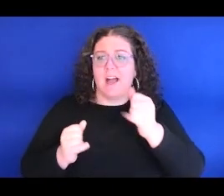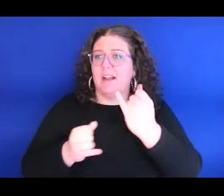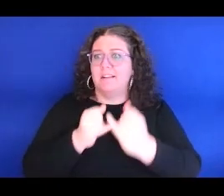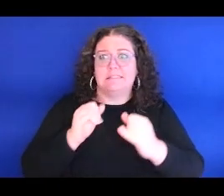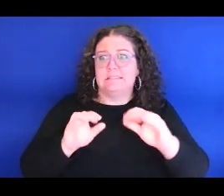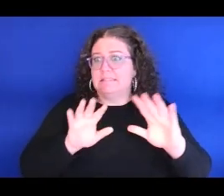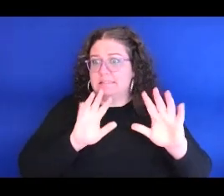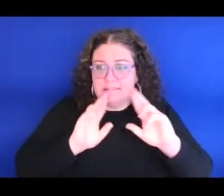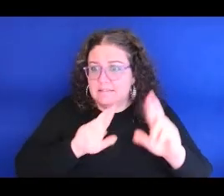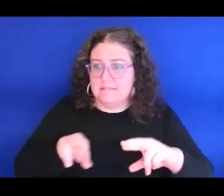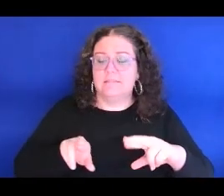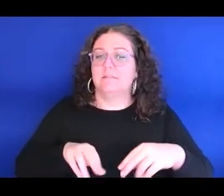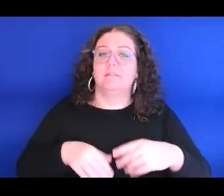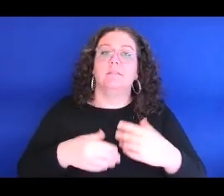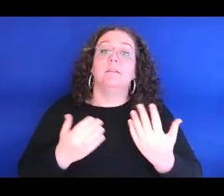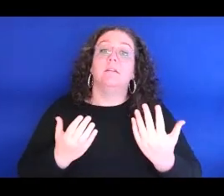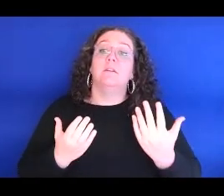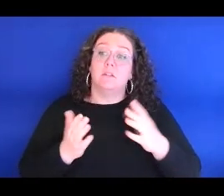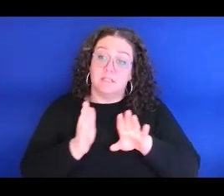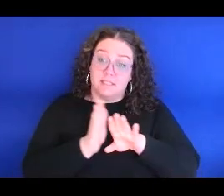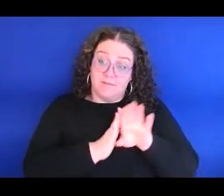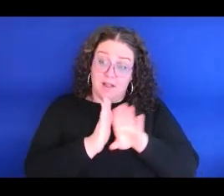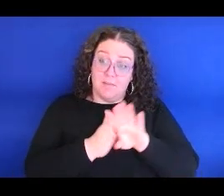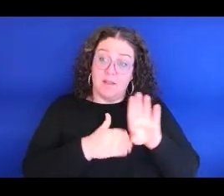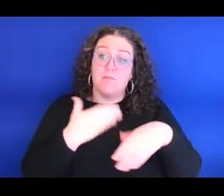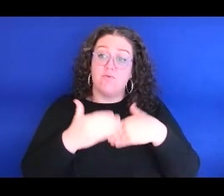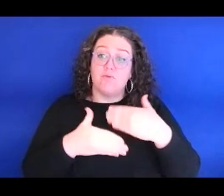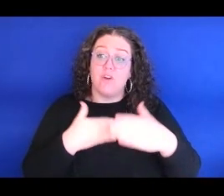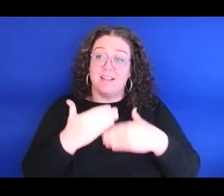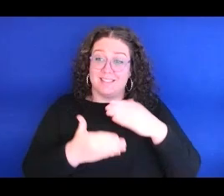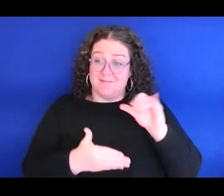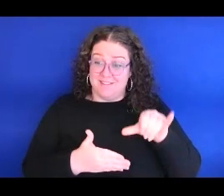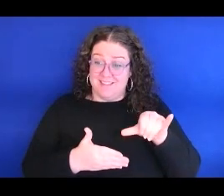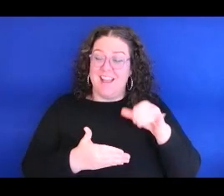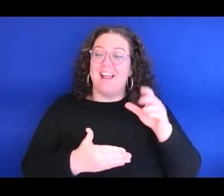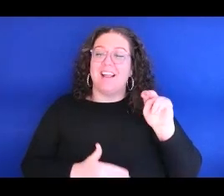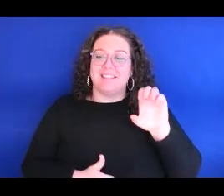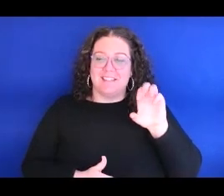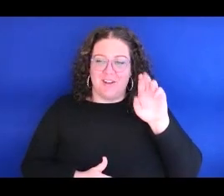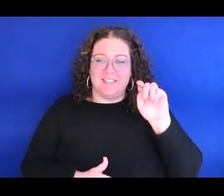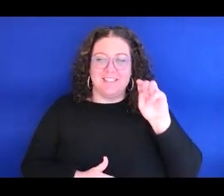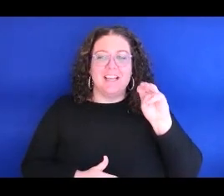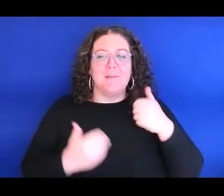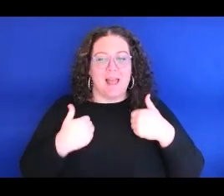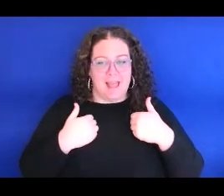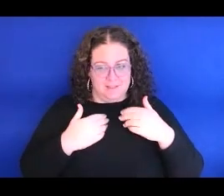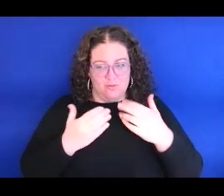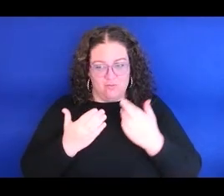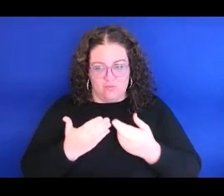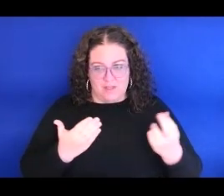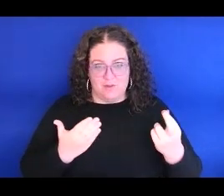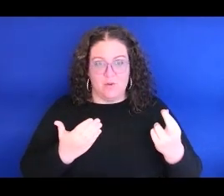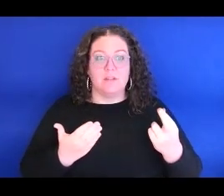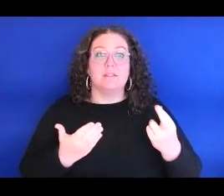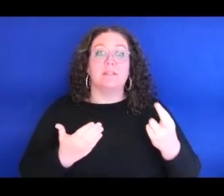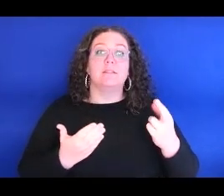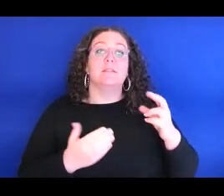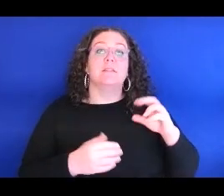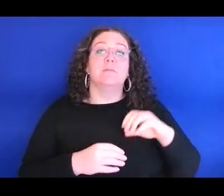the NCRTM has developed a resource: the Resource Promotion Basics: Grantee Product Dissemination